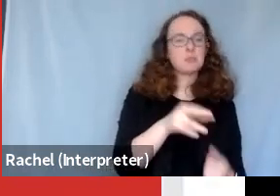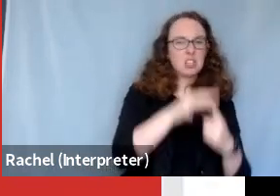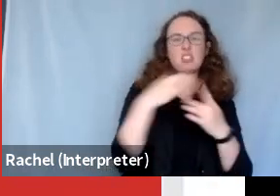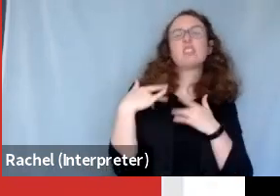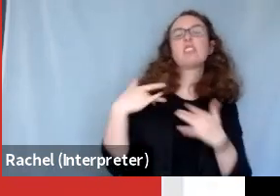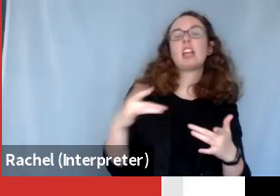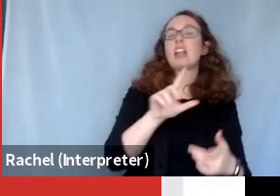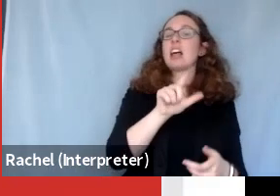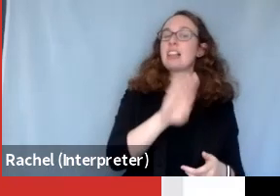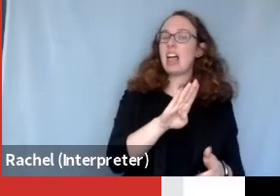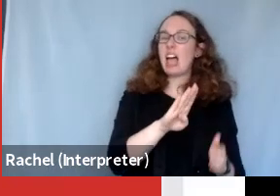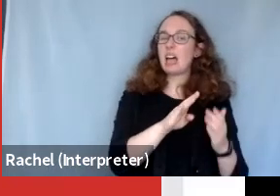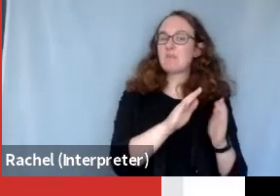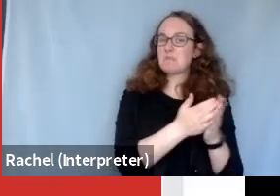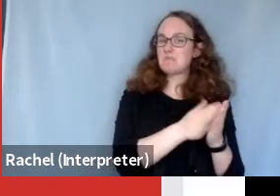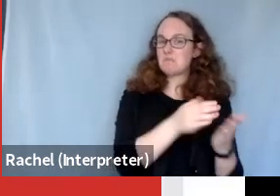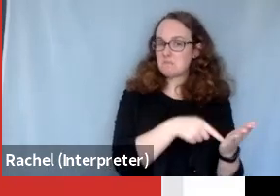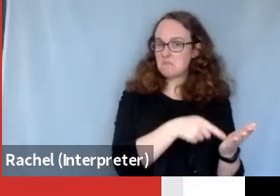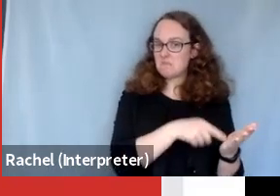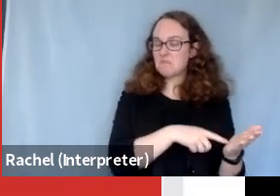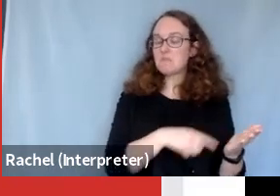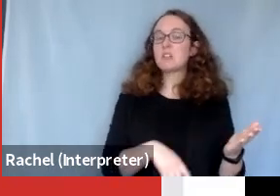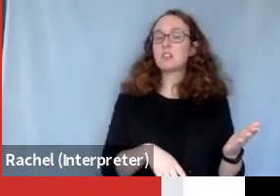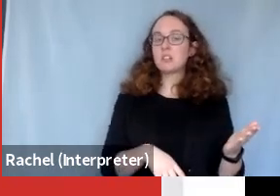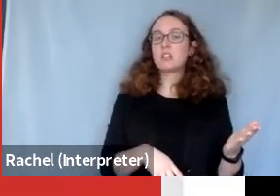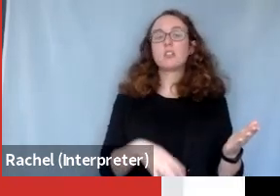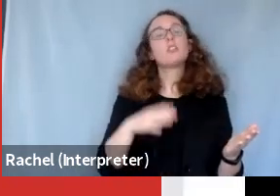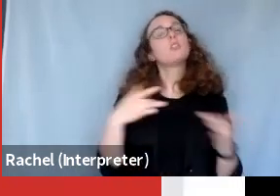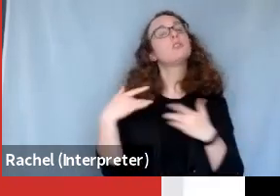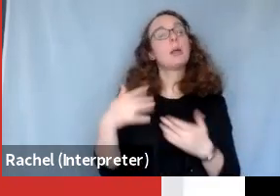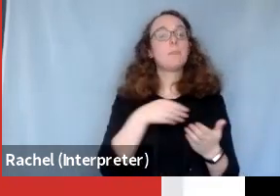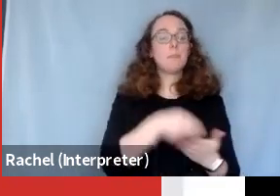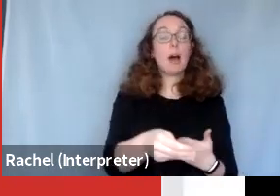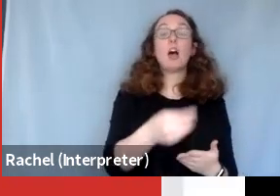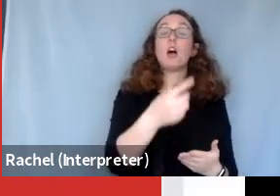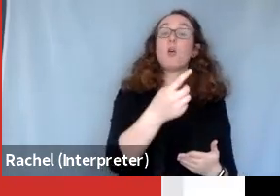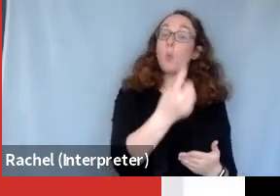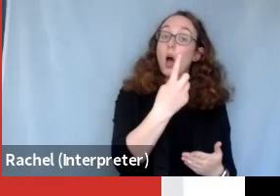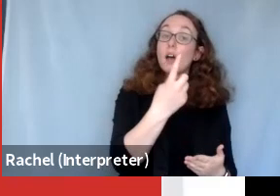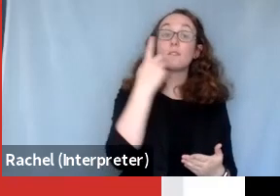bring in basically one per student that is enrolled in a particular class, mostly the